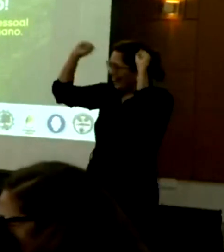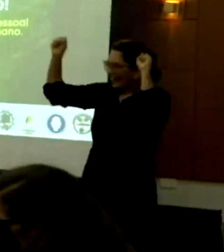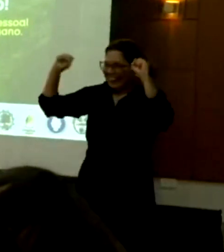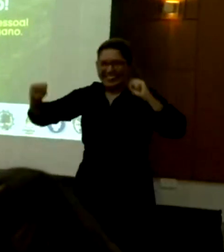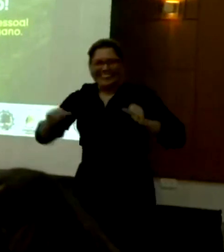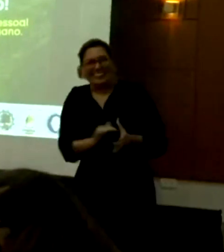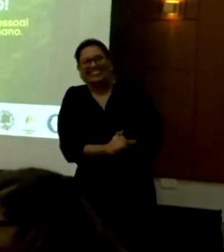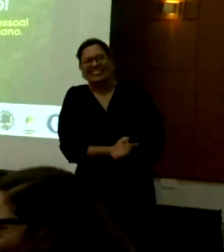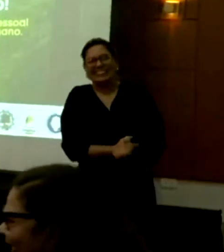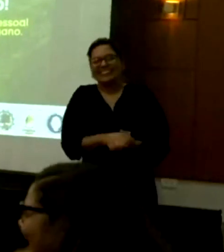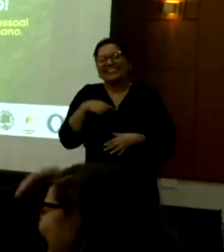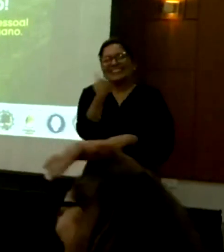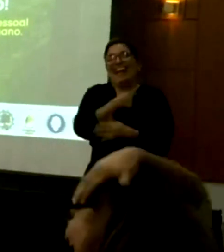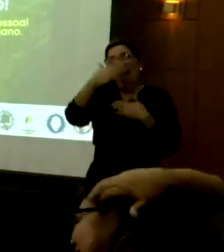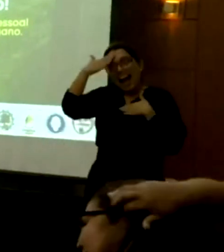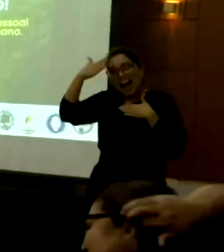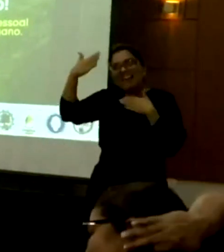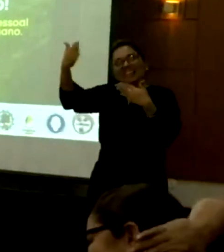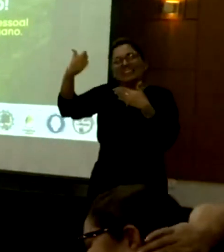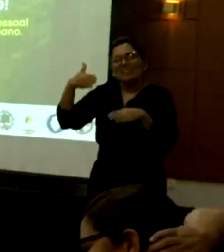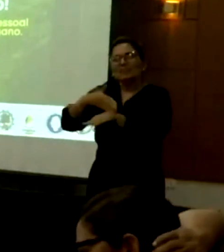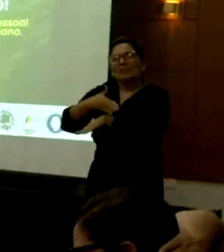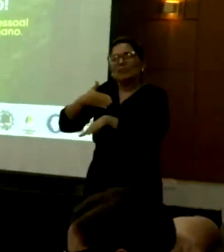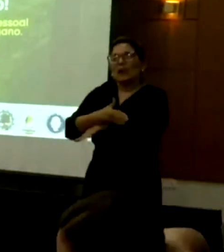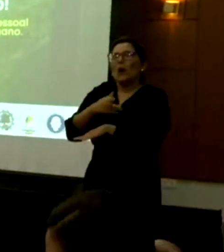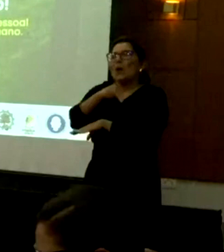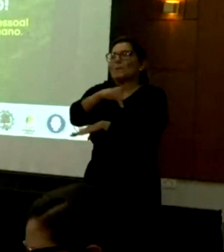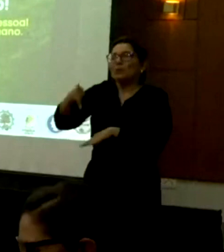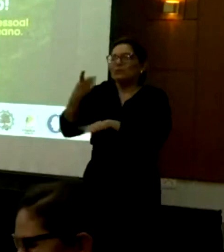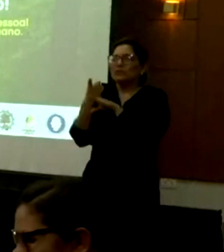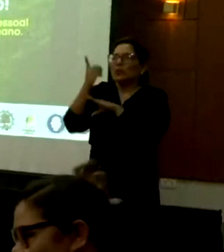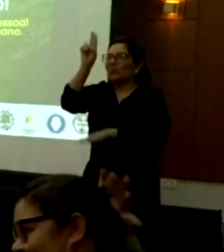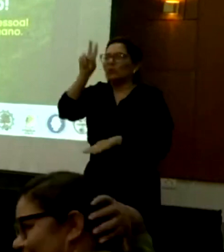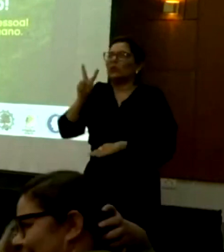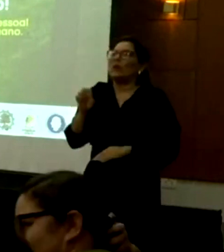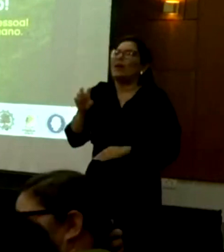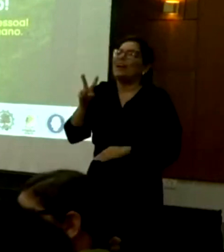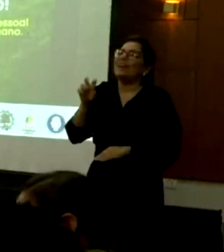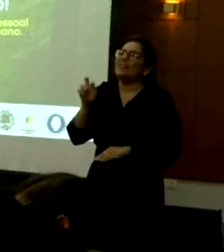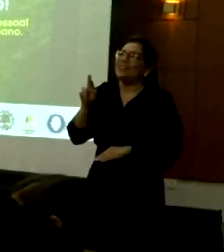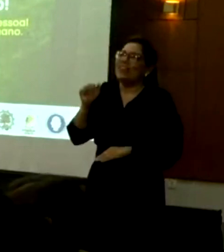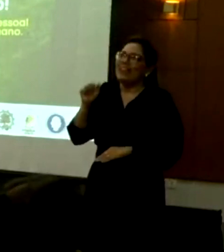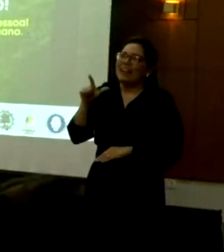we want Thank you for the presence of Professor Everaldo de Souza, thank you very much for all your contributions